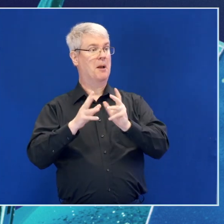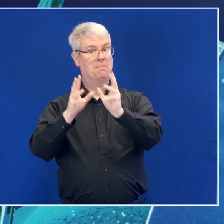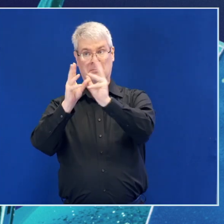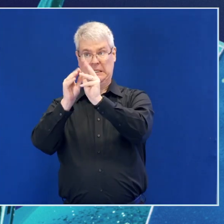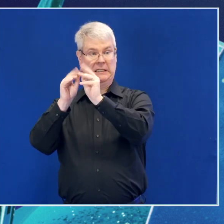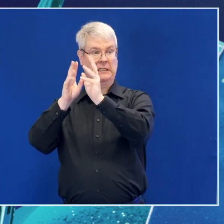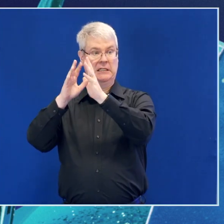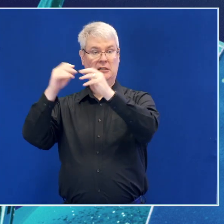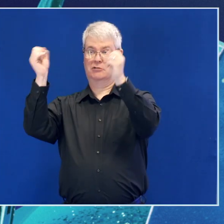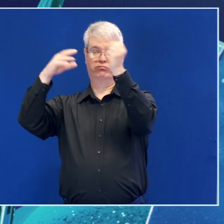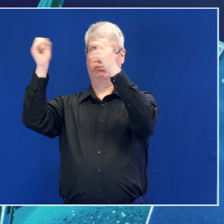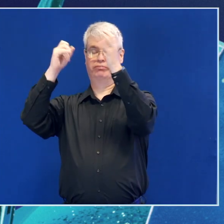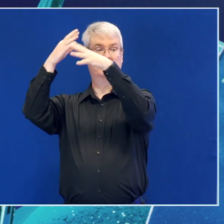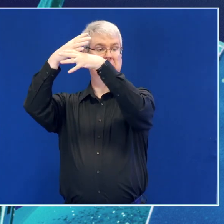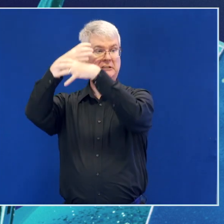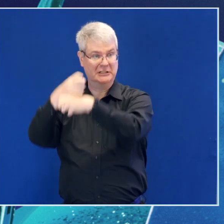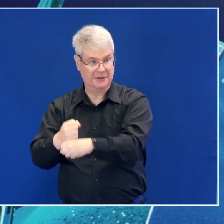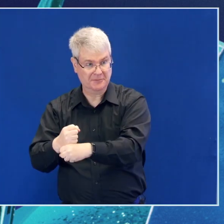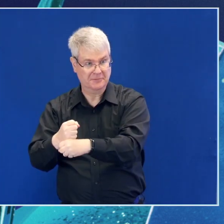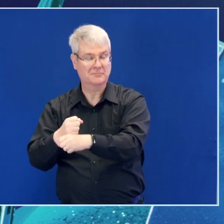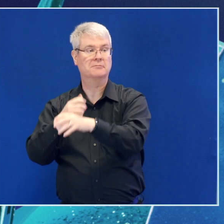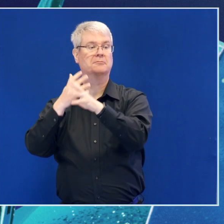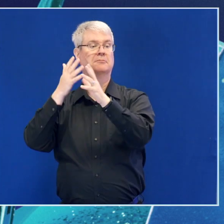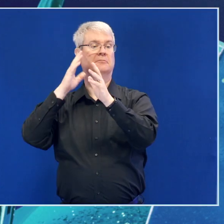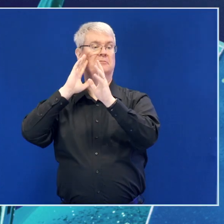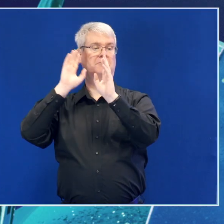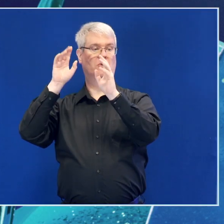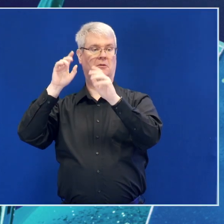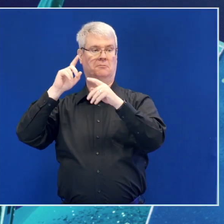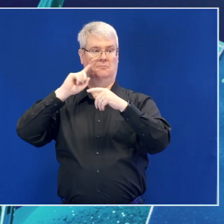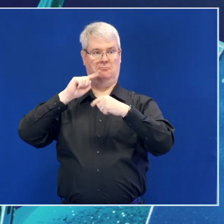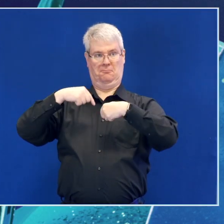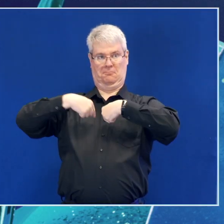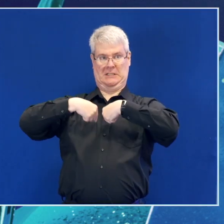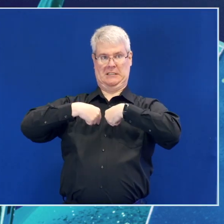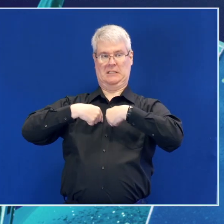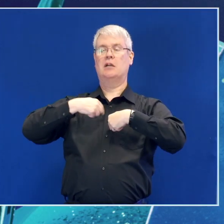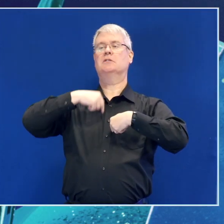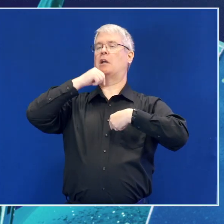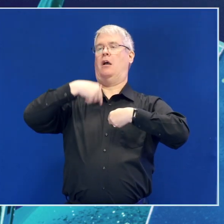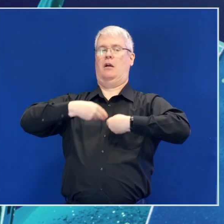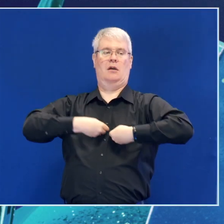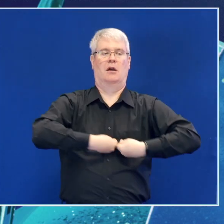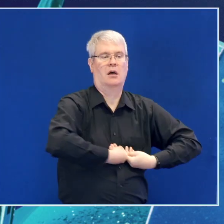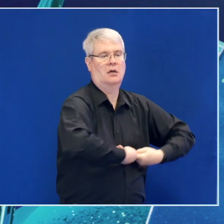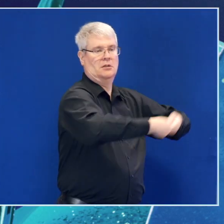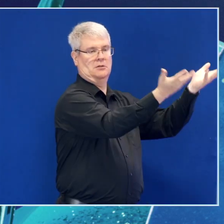I created this for myself, and I haven't published it. I'm the only one using it. But I believe there's a lot of other people throughout Microsoft